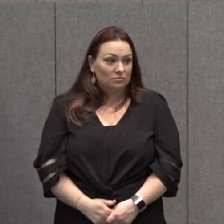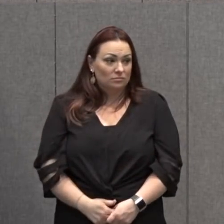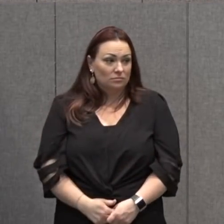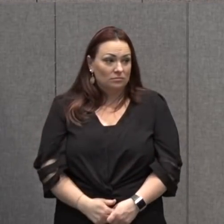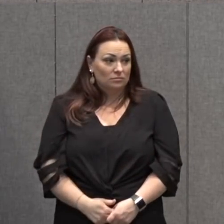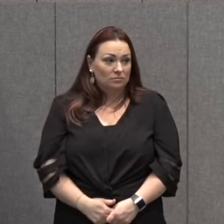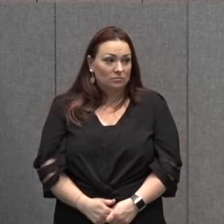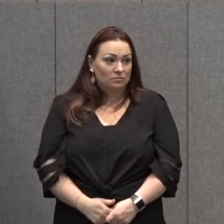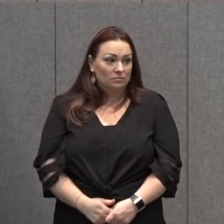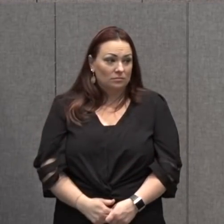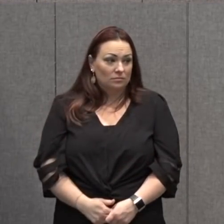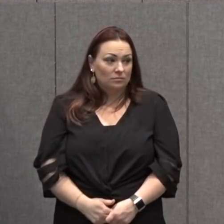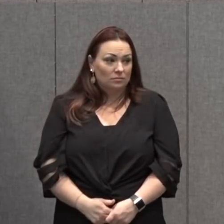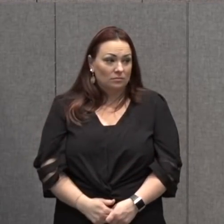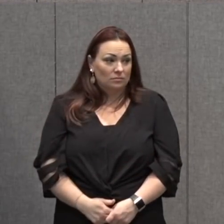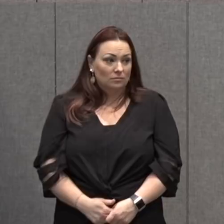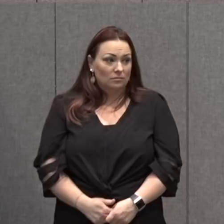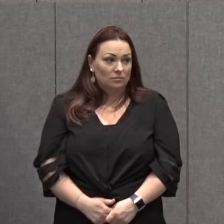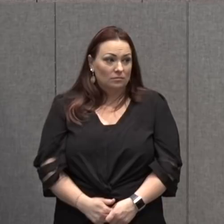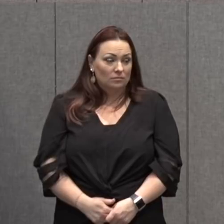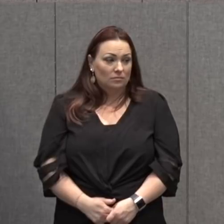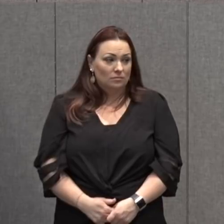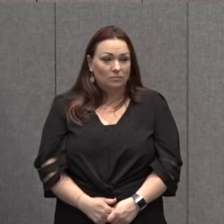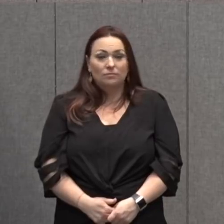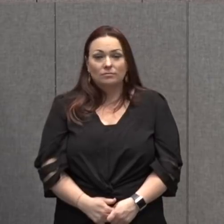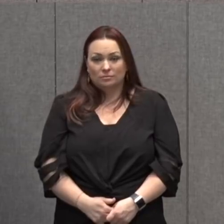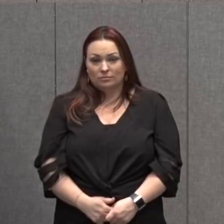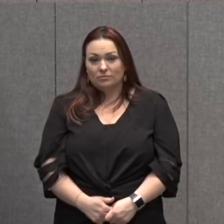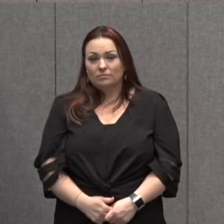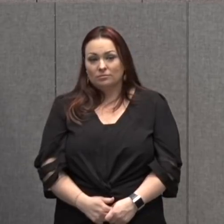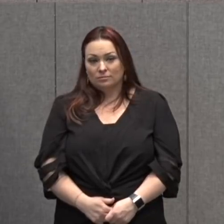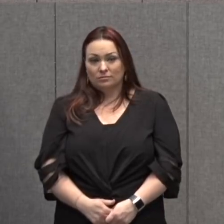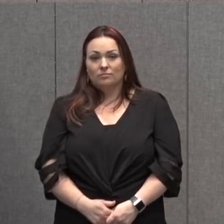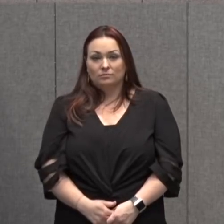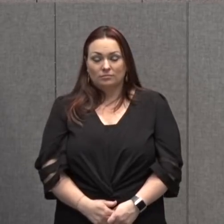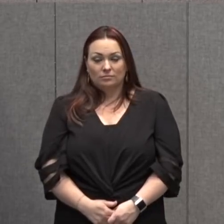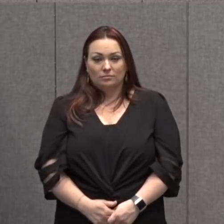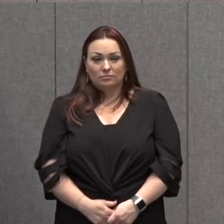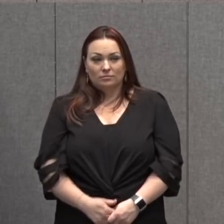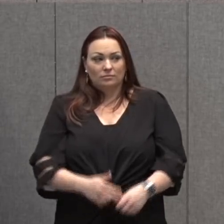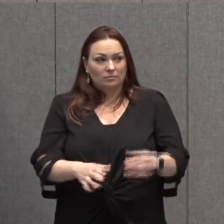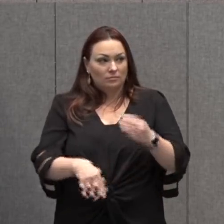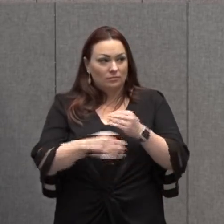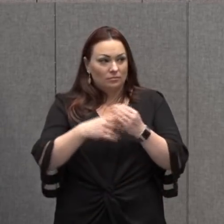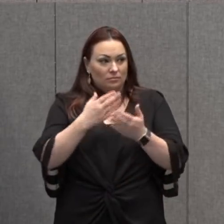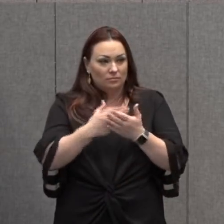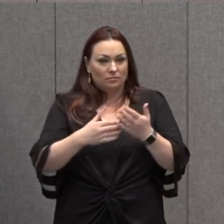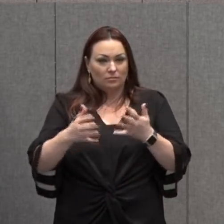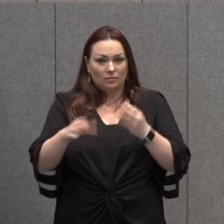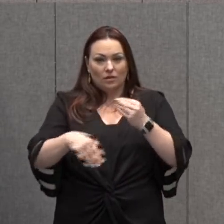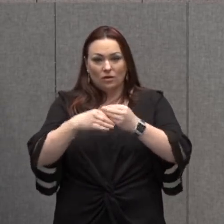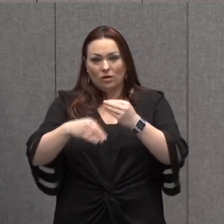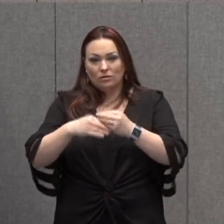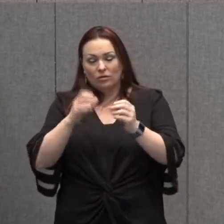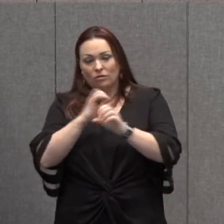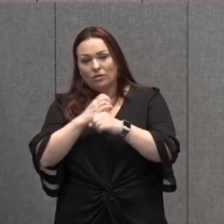Shell is right next to the house, and here's tooth. Oh, okay. I added some cards in case to make sure. - Good, okay.